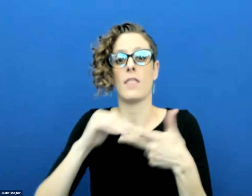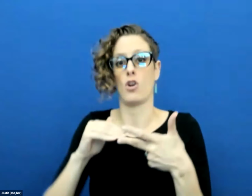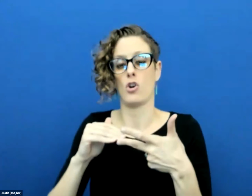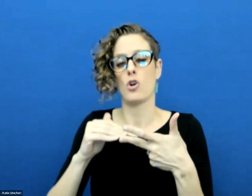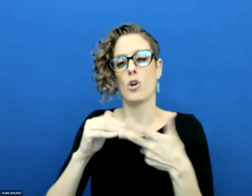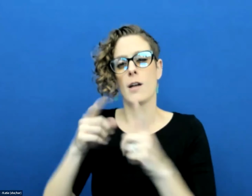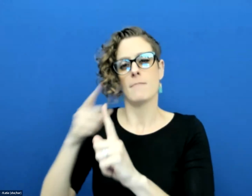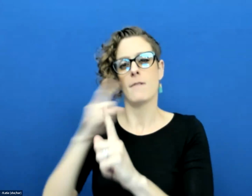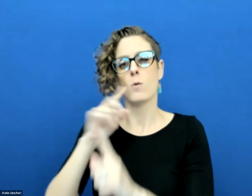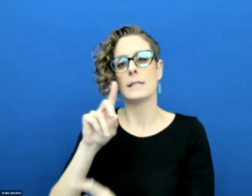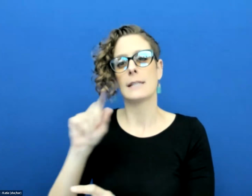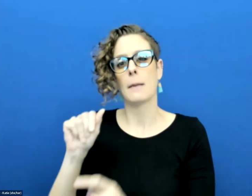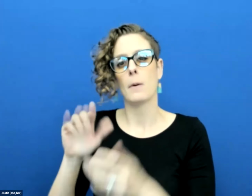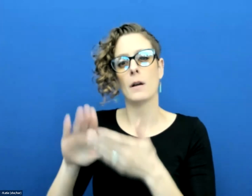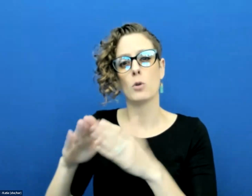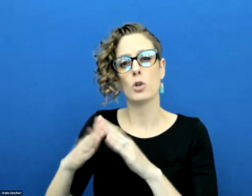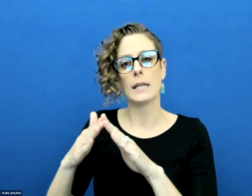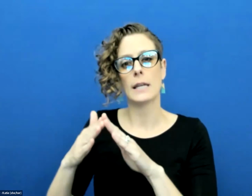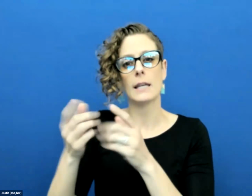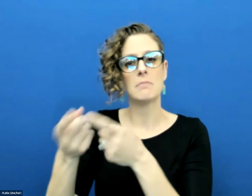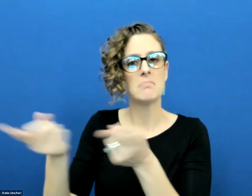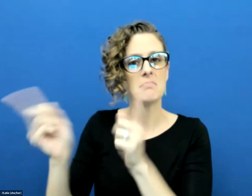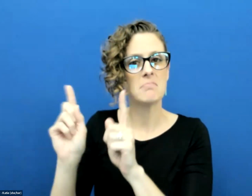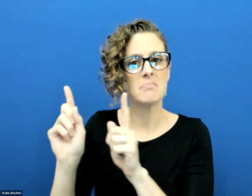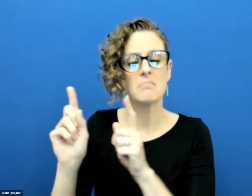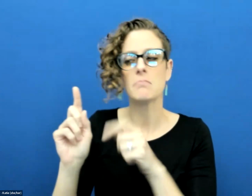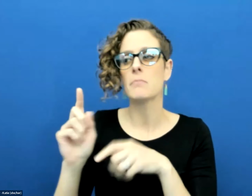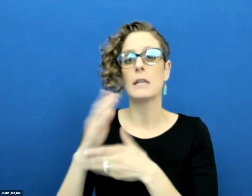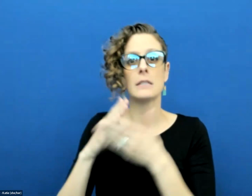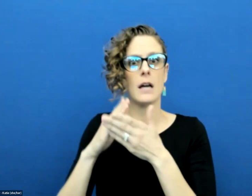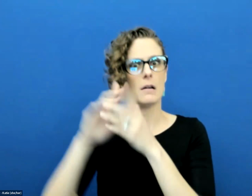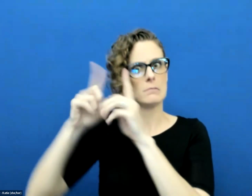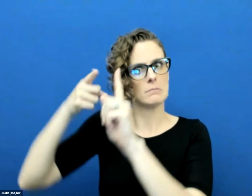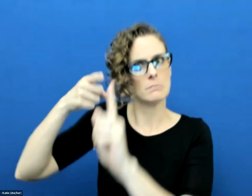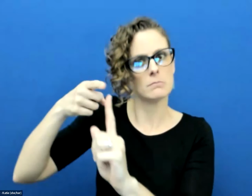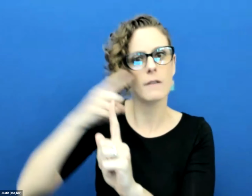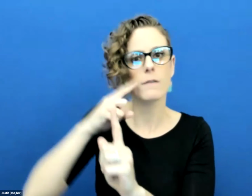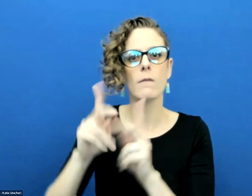and there'll be certain things that for example are really aimed at folks with visual impairments